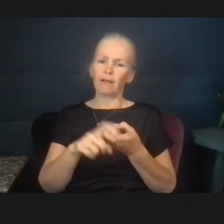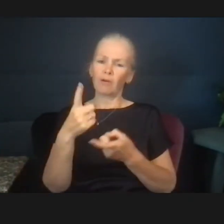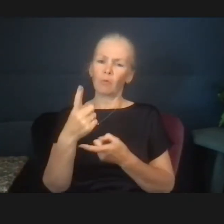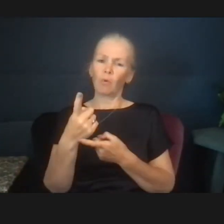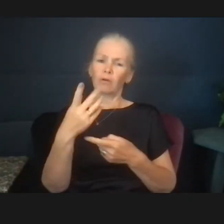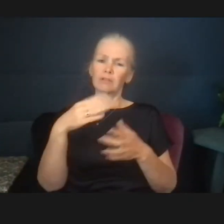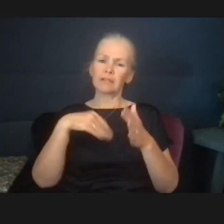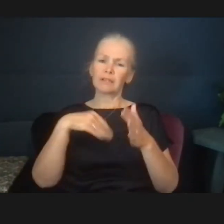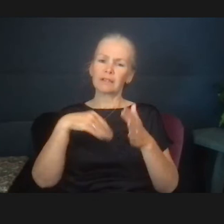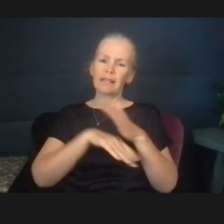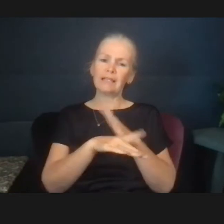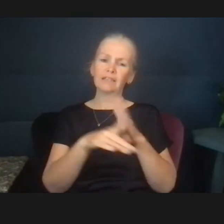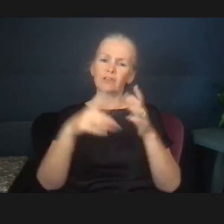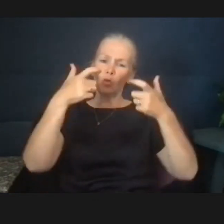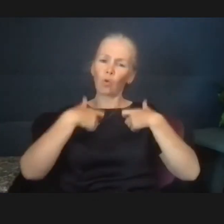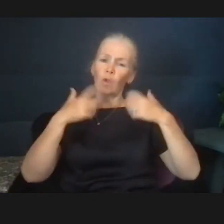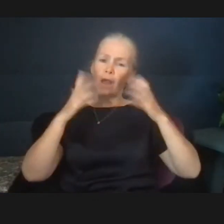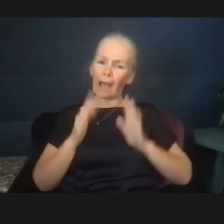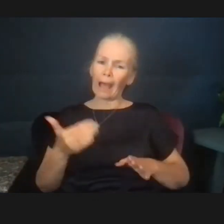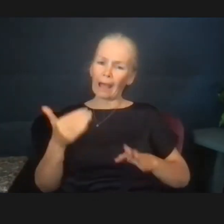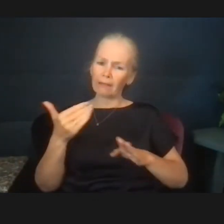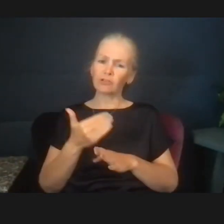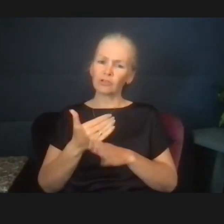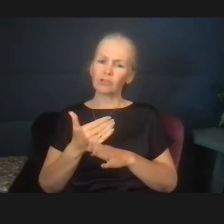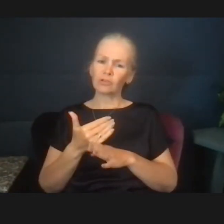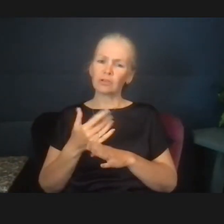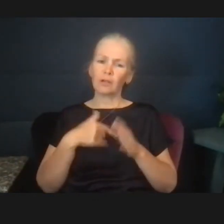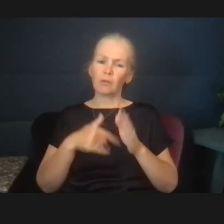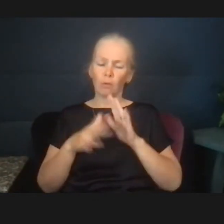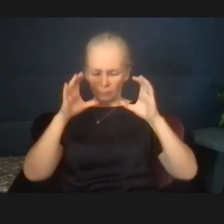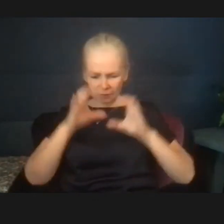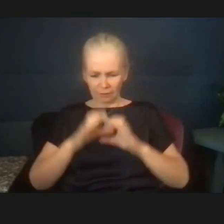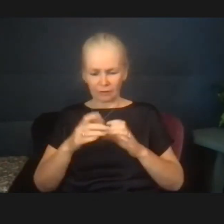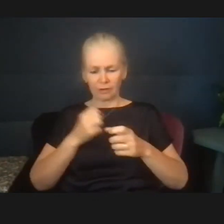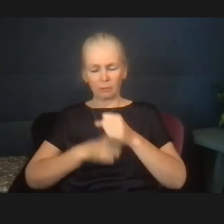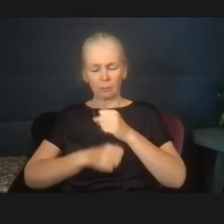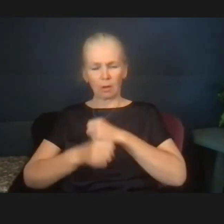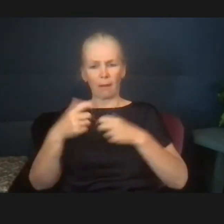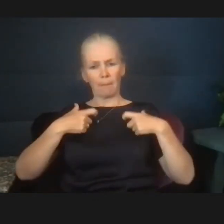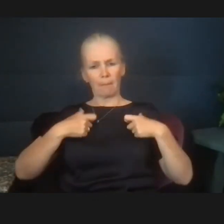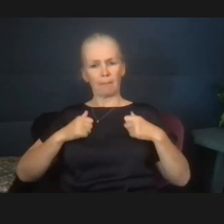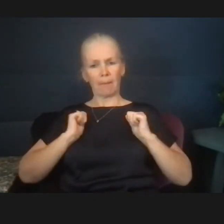which you have to do if you want to even study to be a barrister. And that includes a full weekend,